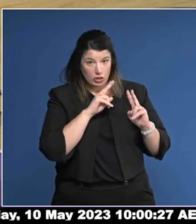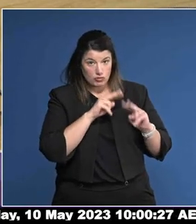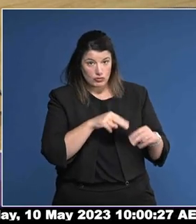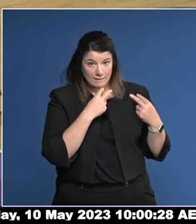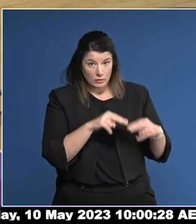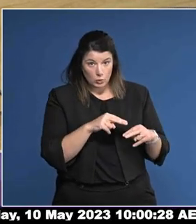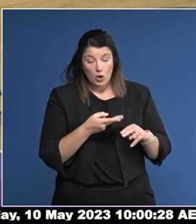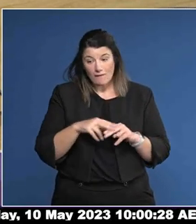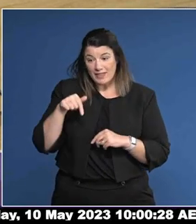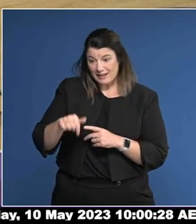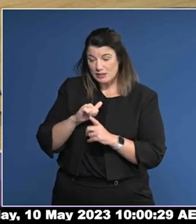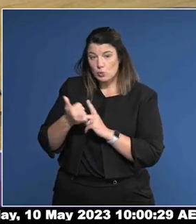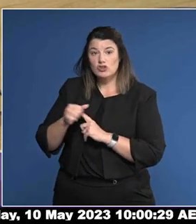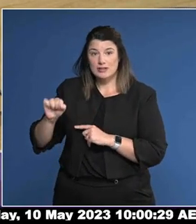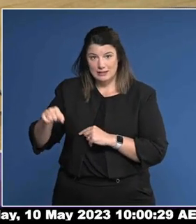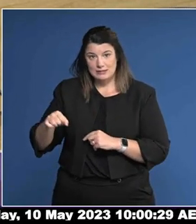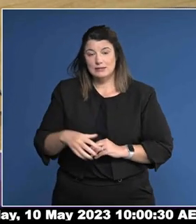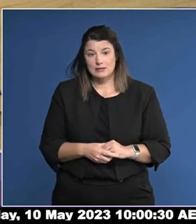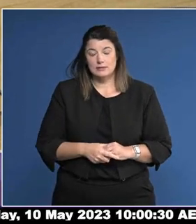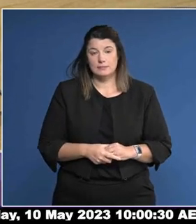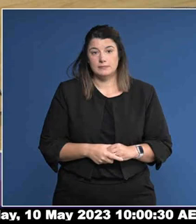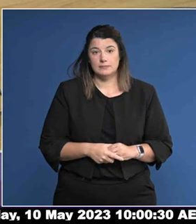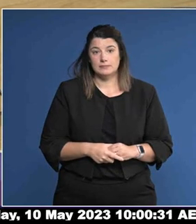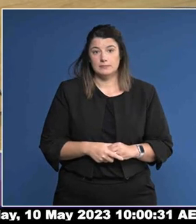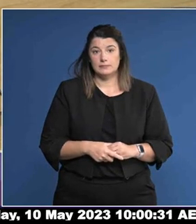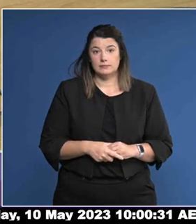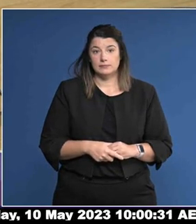And was your agency involved in that review?